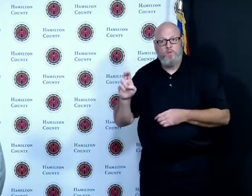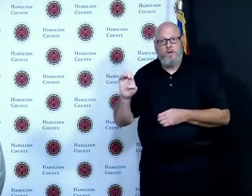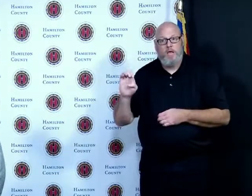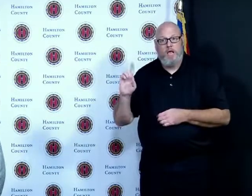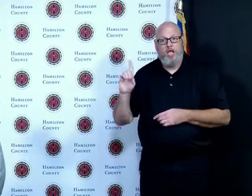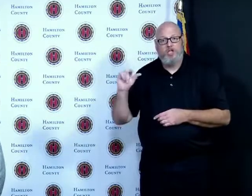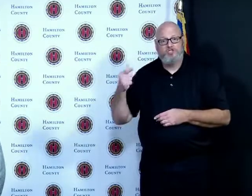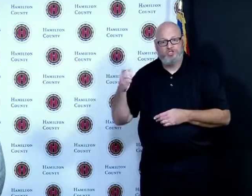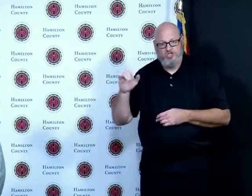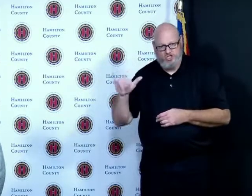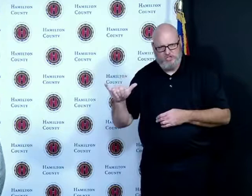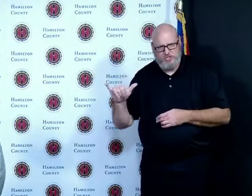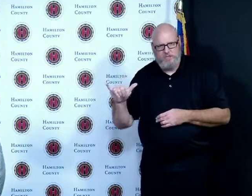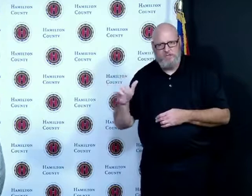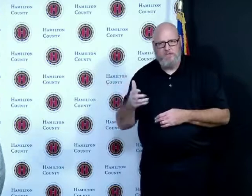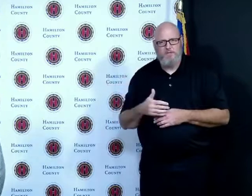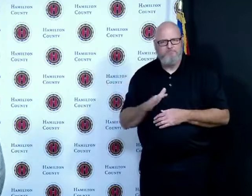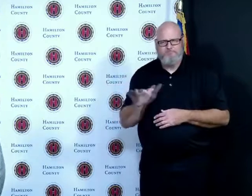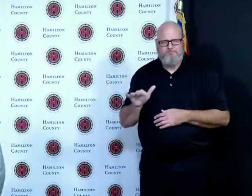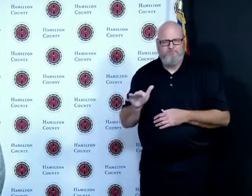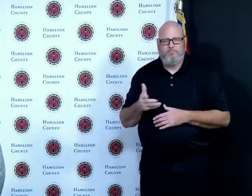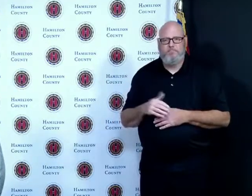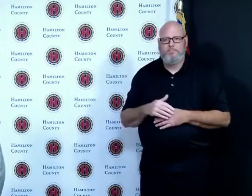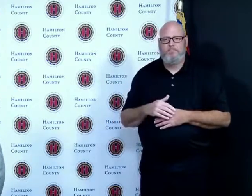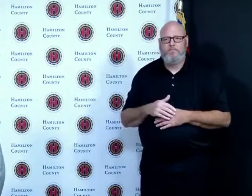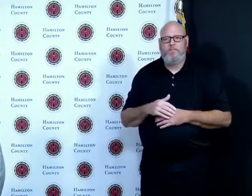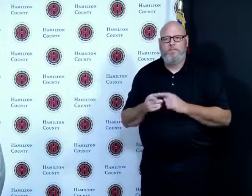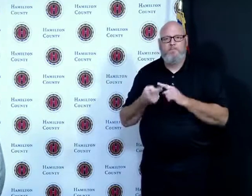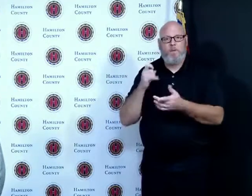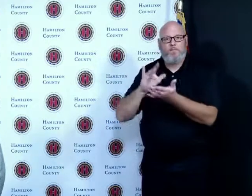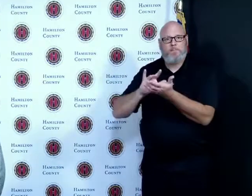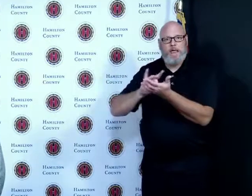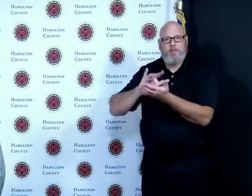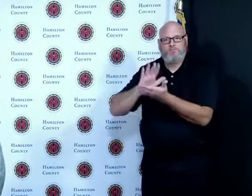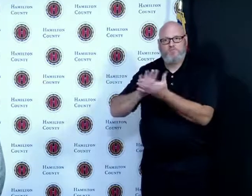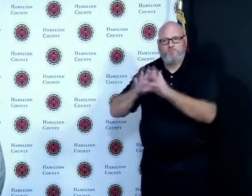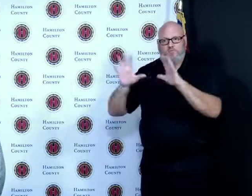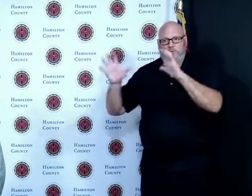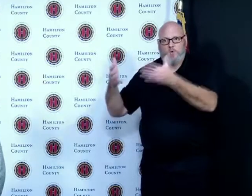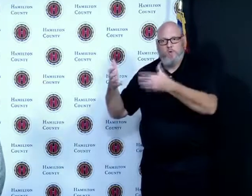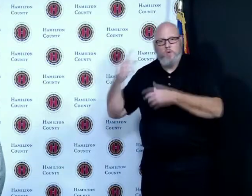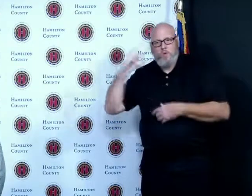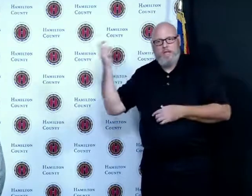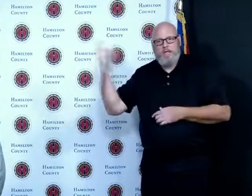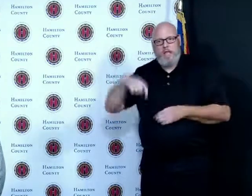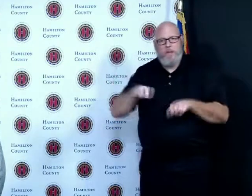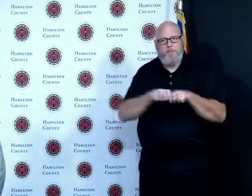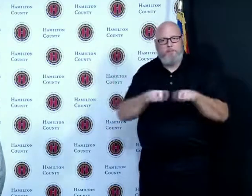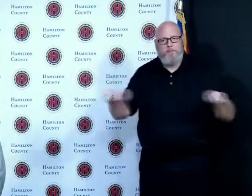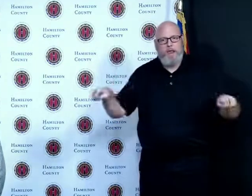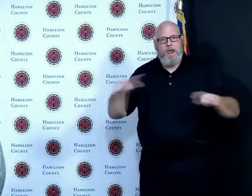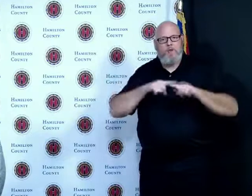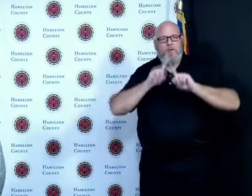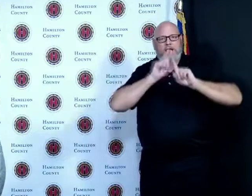and they will be on to ask questions answer questions hear concerns if we continue to have